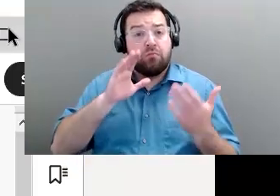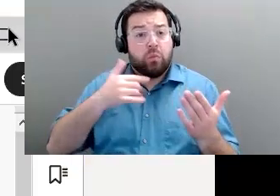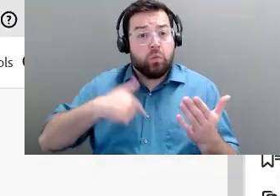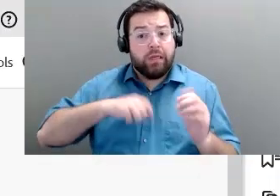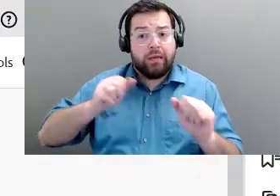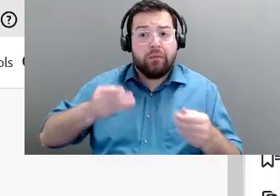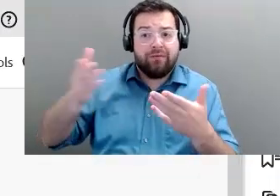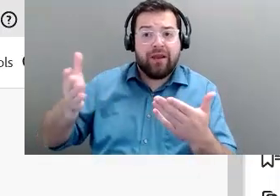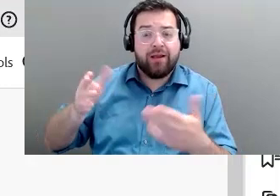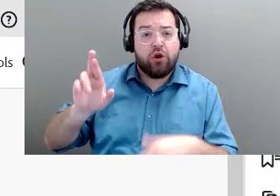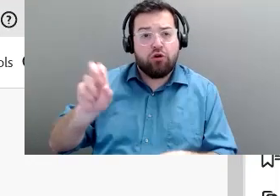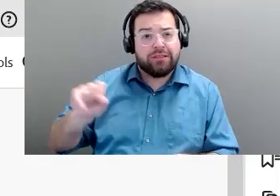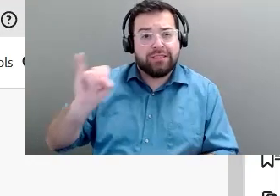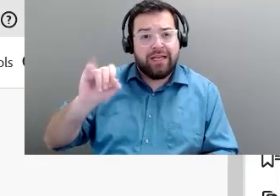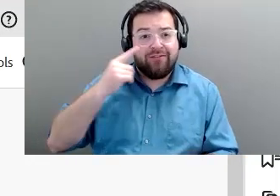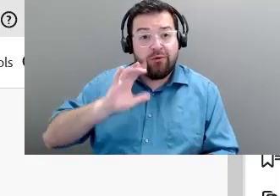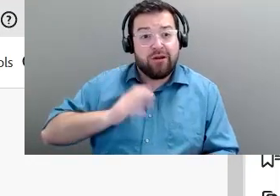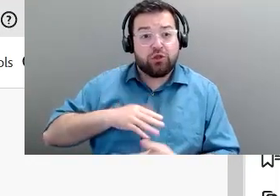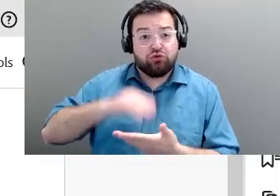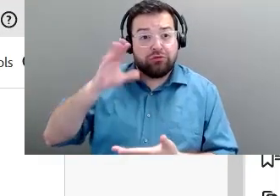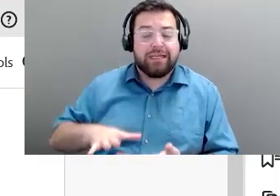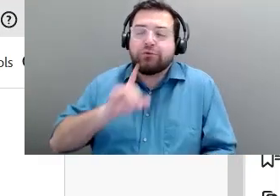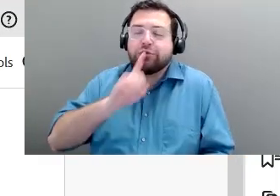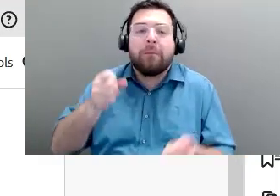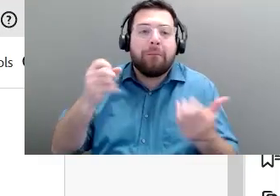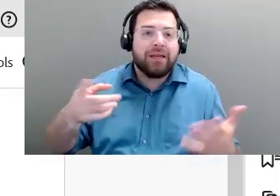And one of the ways that I'm sure that many of us are doing, RSI